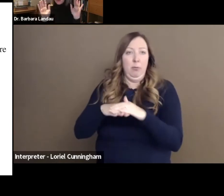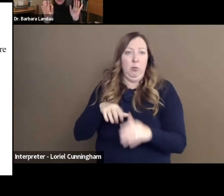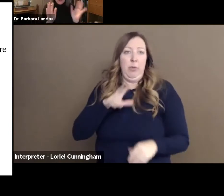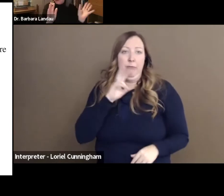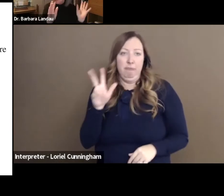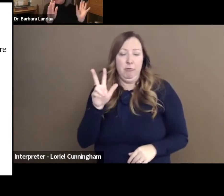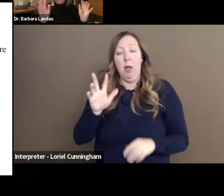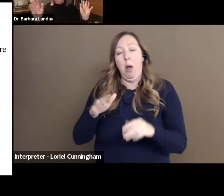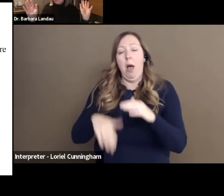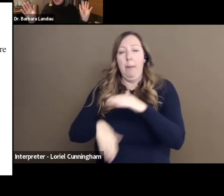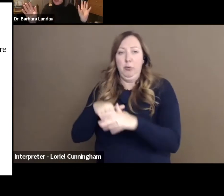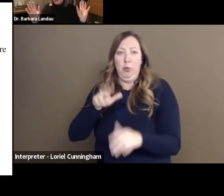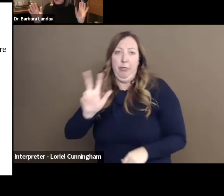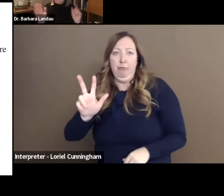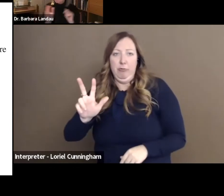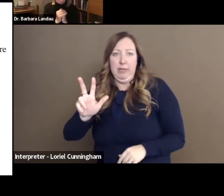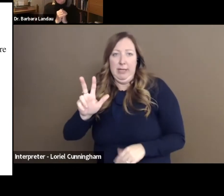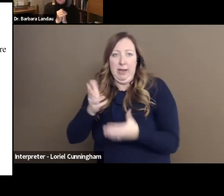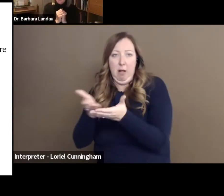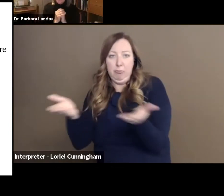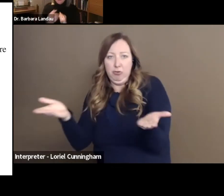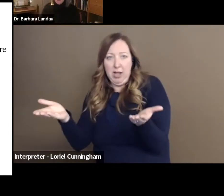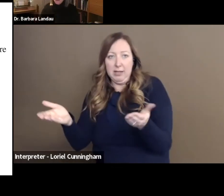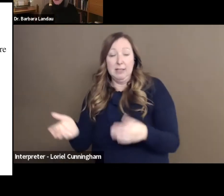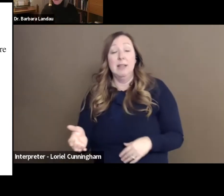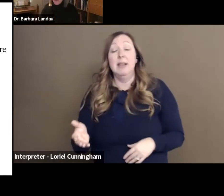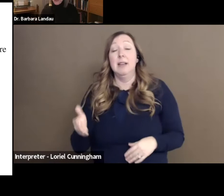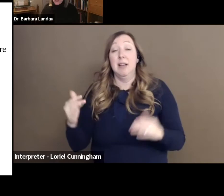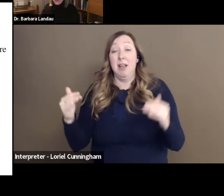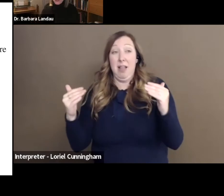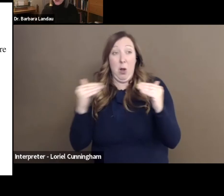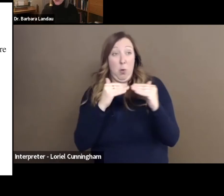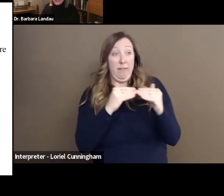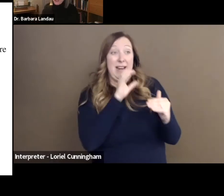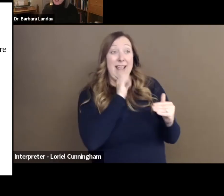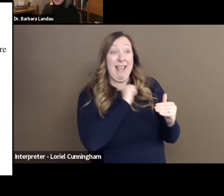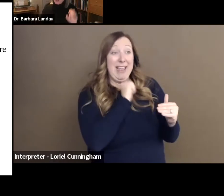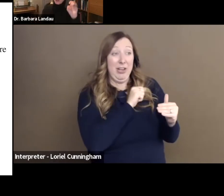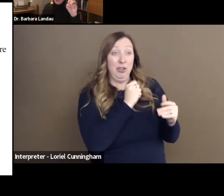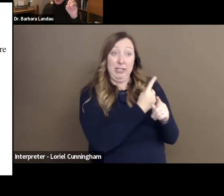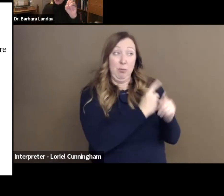to do four five six or seven